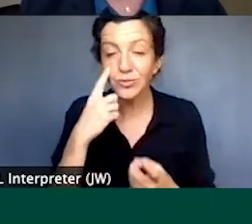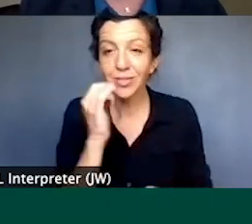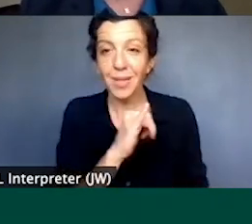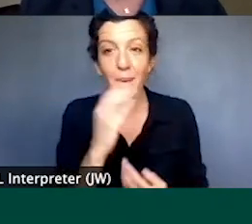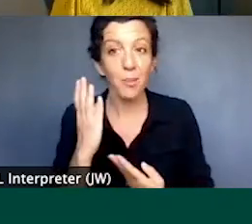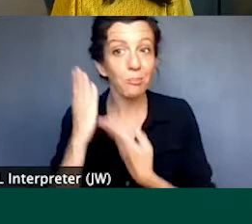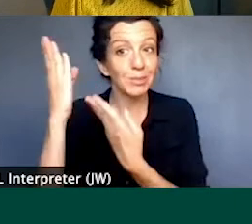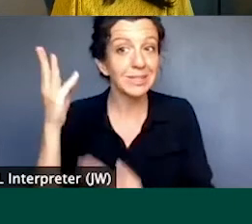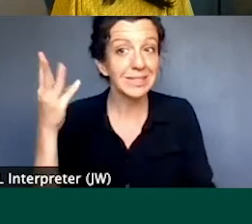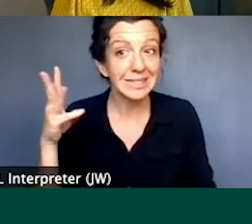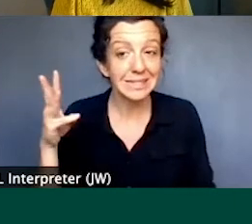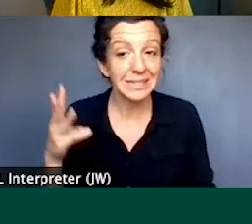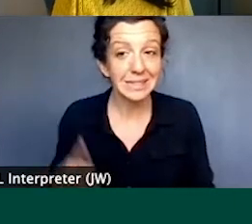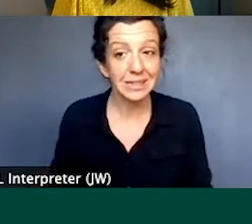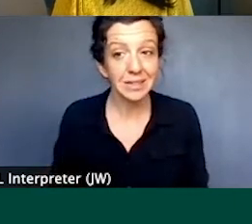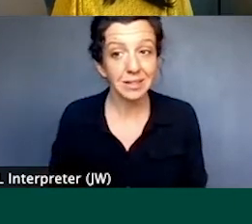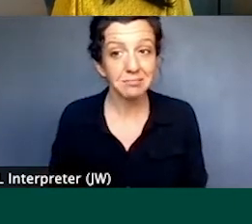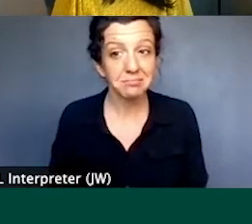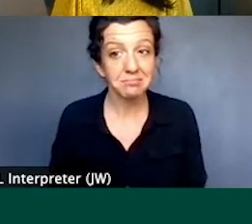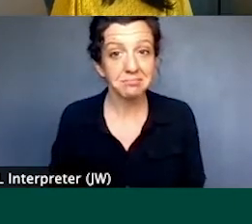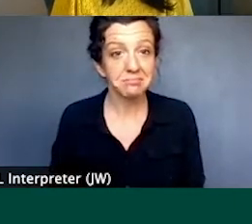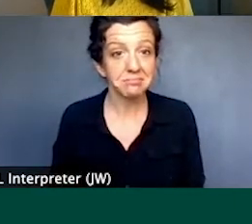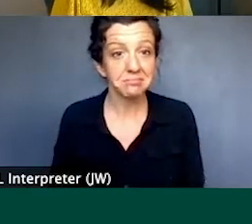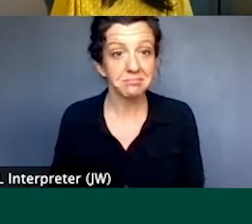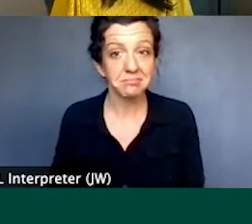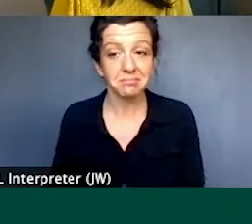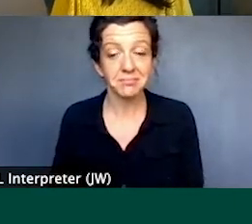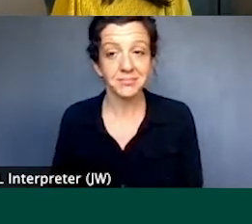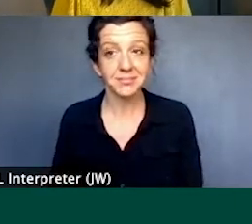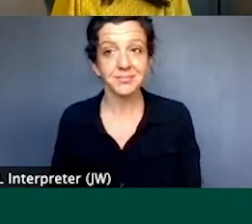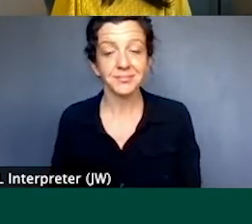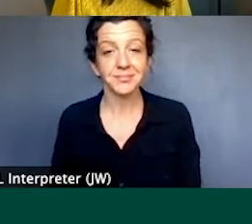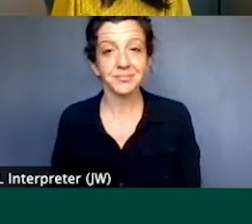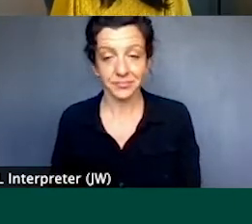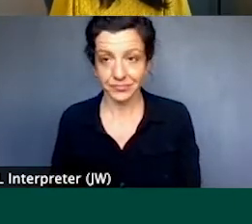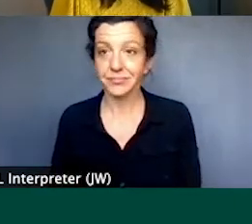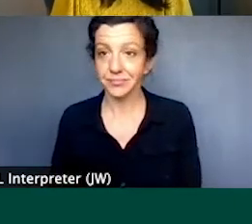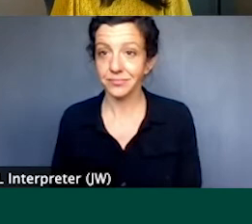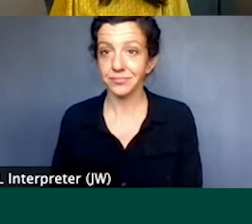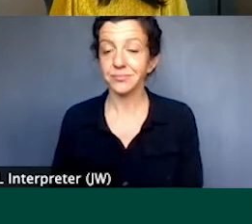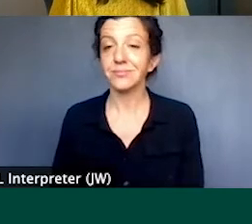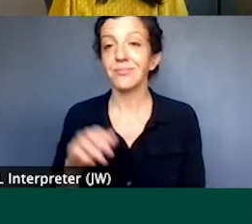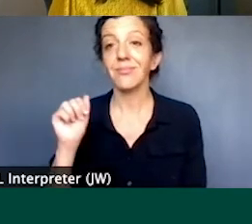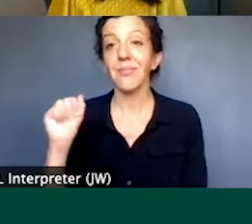Right. So any policy that a state or local government would put in place would have to comply with existing federal laws.